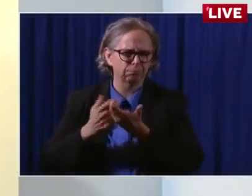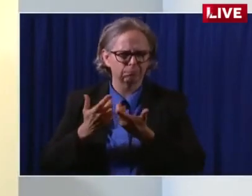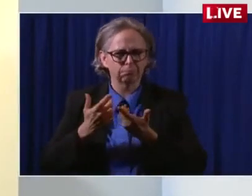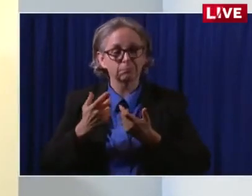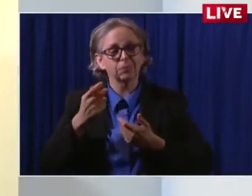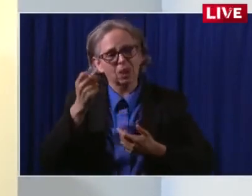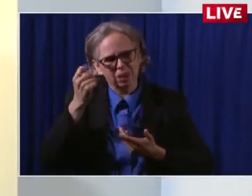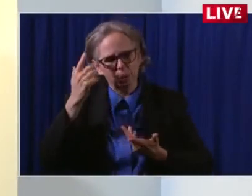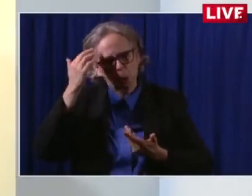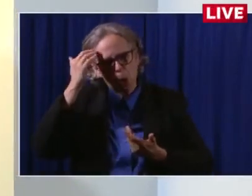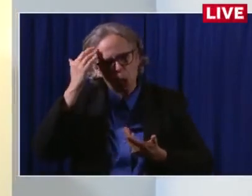SCHOOLS.